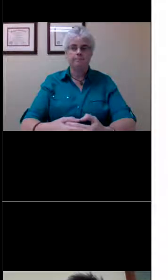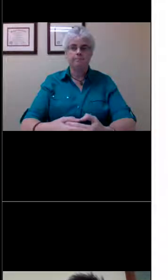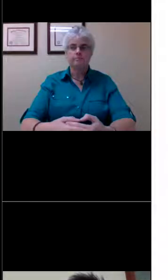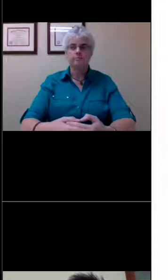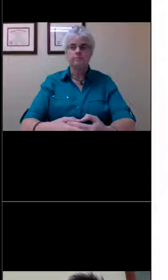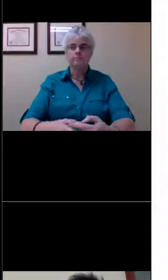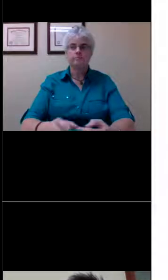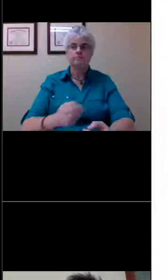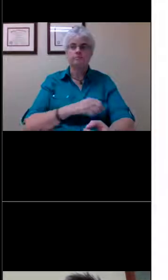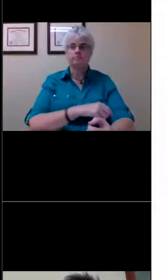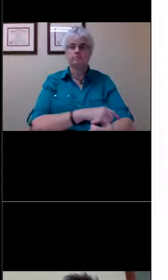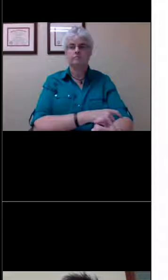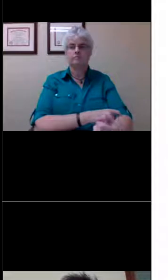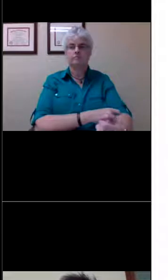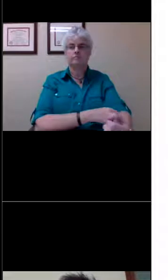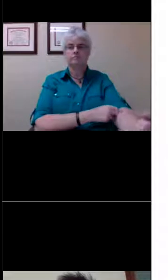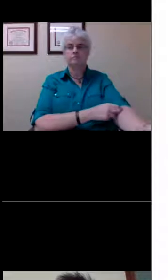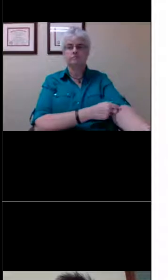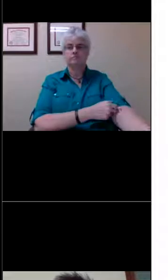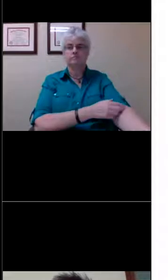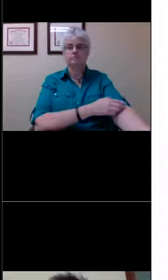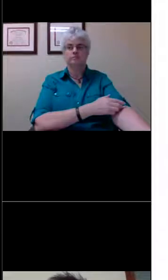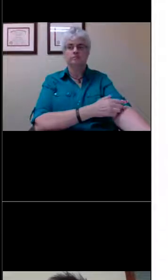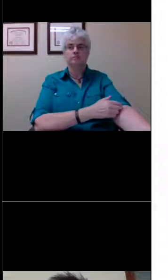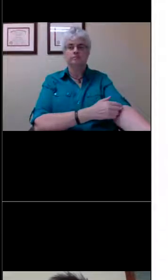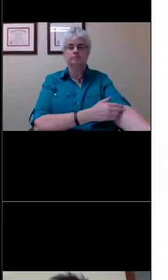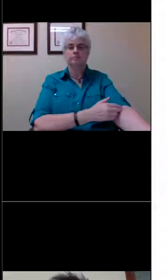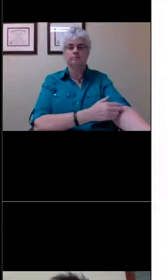geography. My name is the geography of the regions